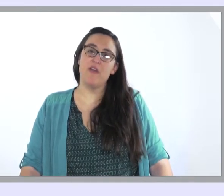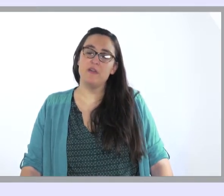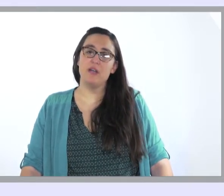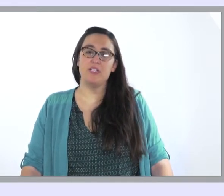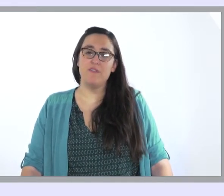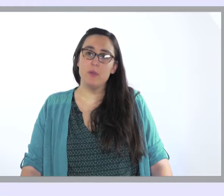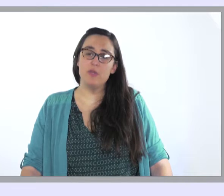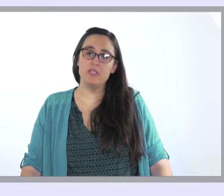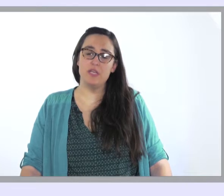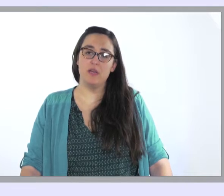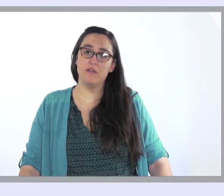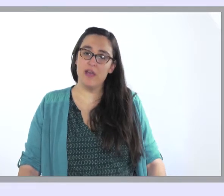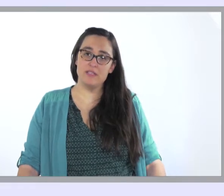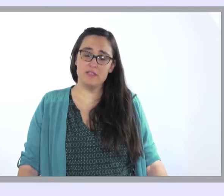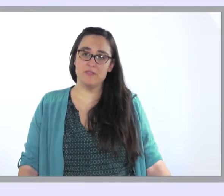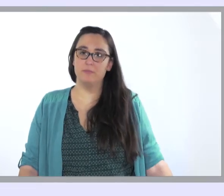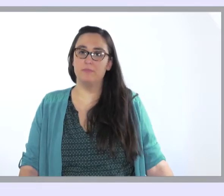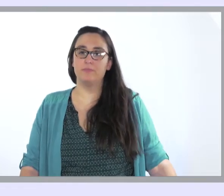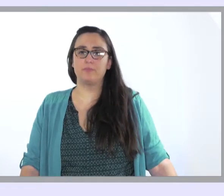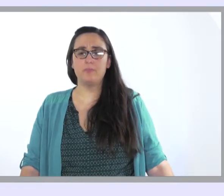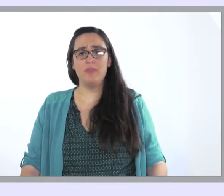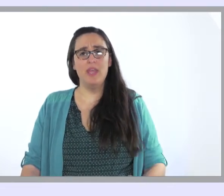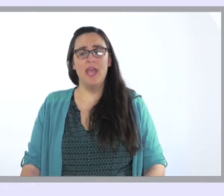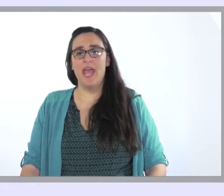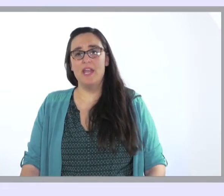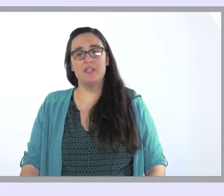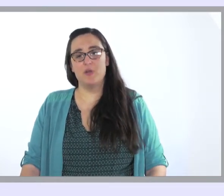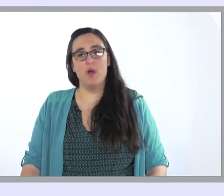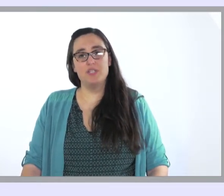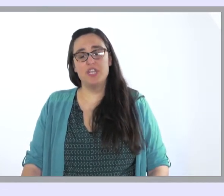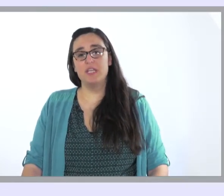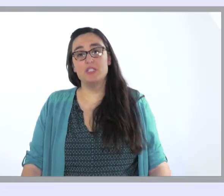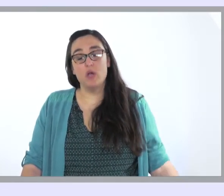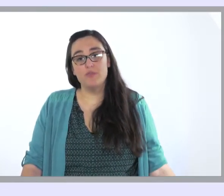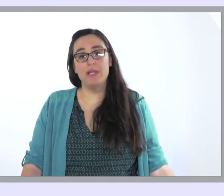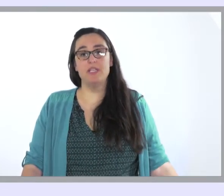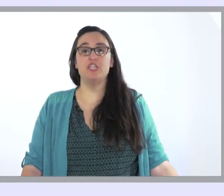wherever a deaf community arises and their origin is not related